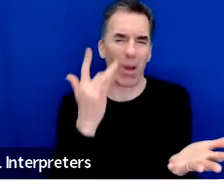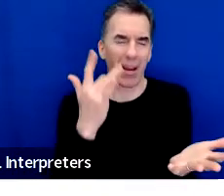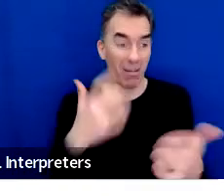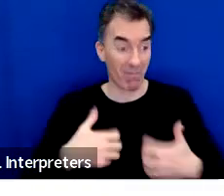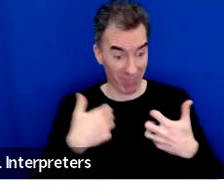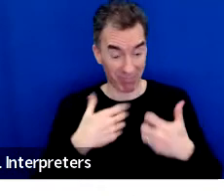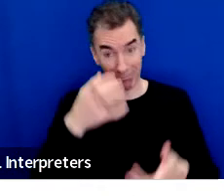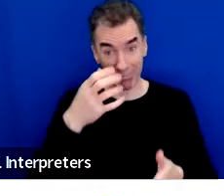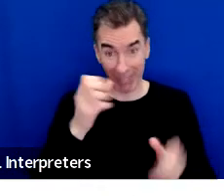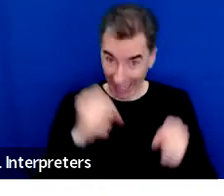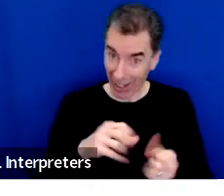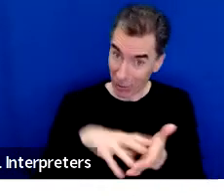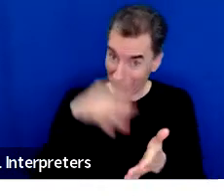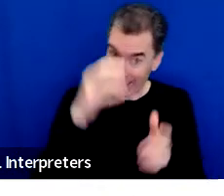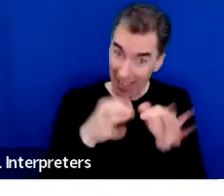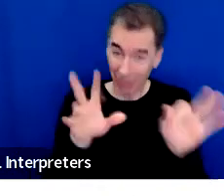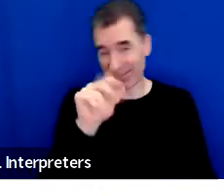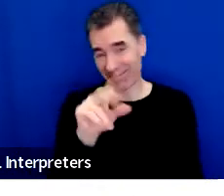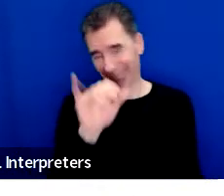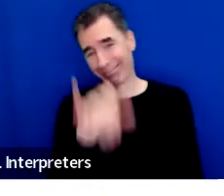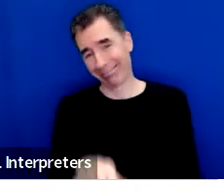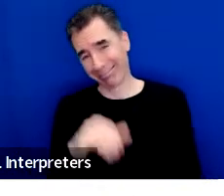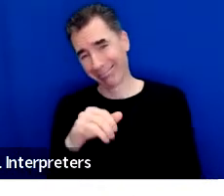So it's that's the that's the answer to that question.